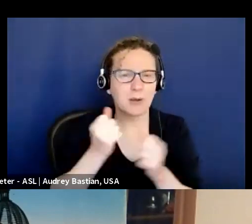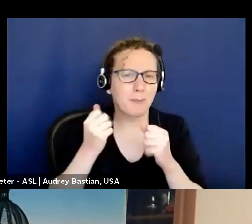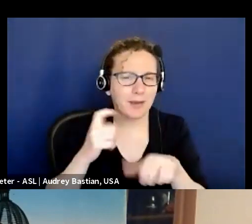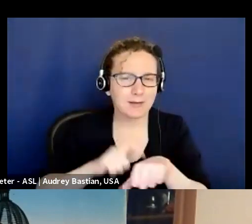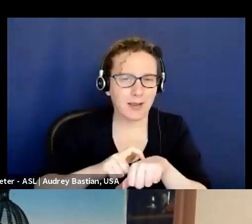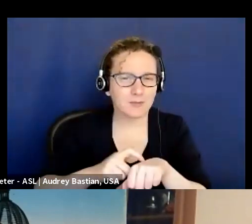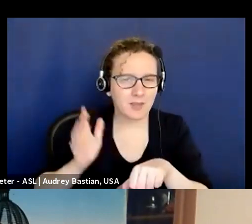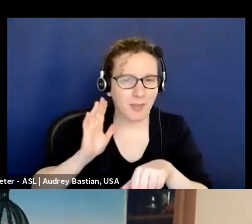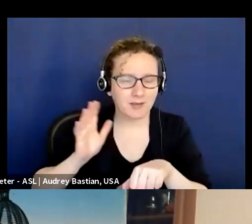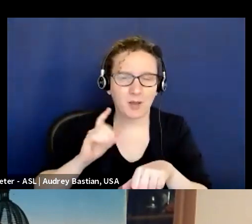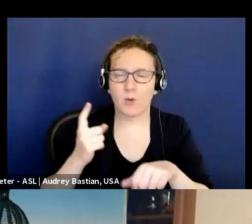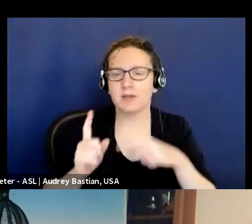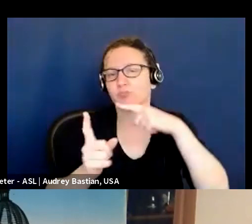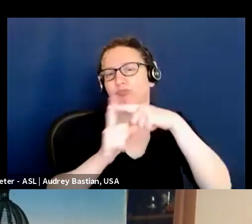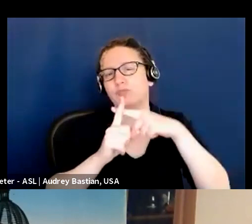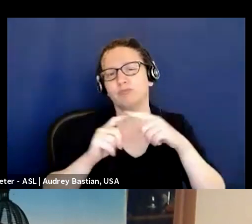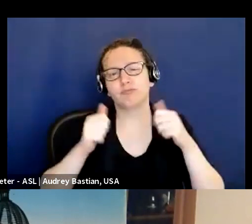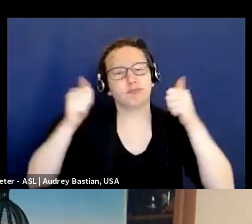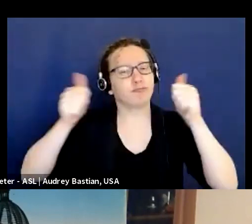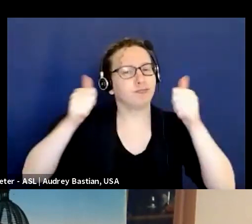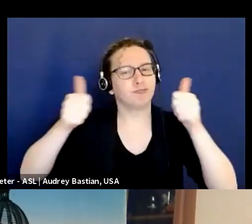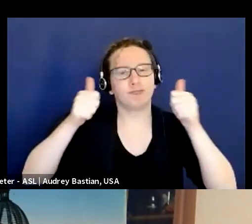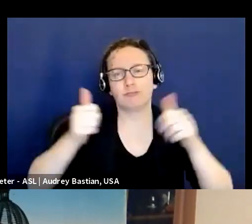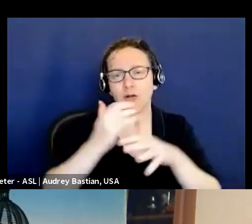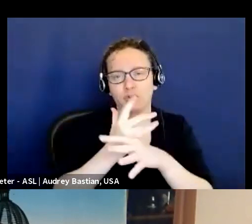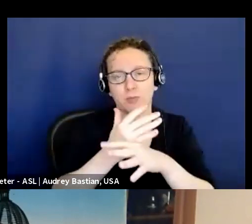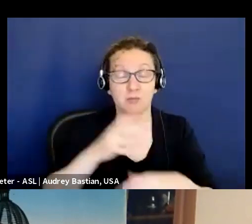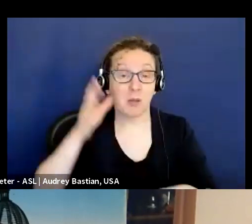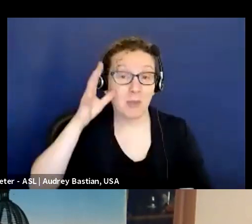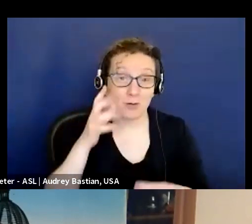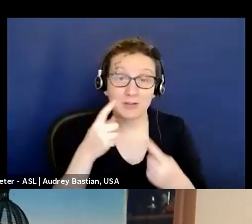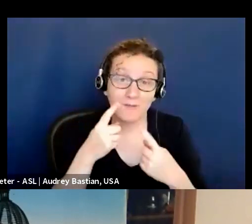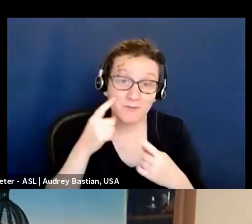raving reviews about Germany. So my parents just finally agreed and said okay,